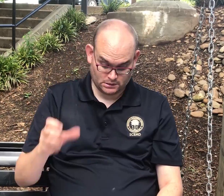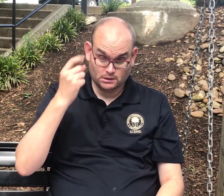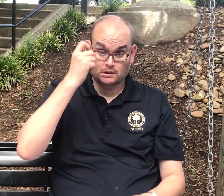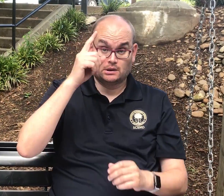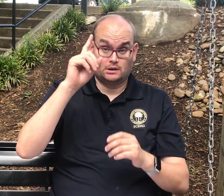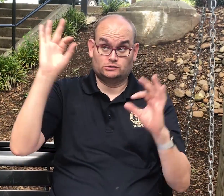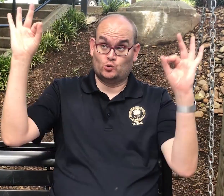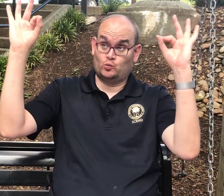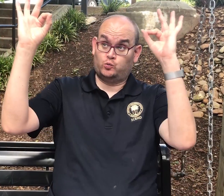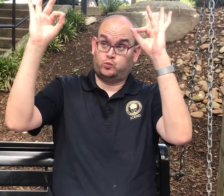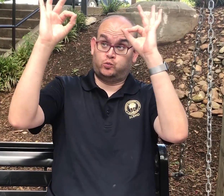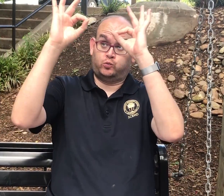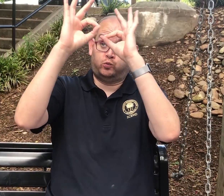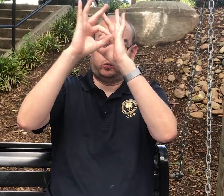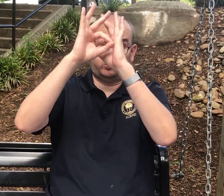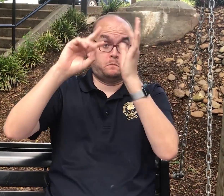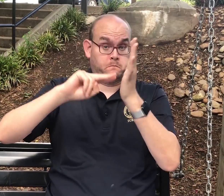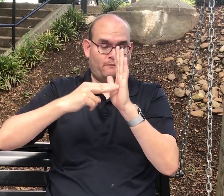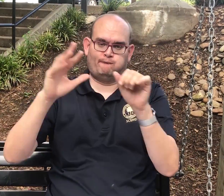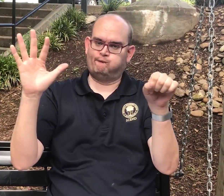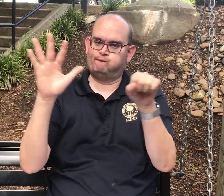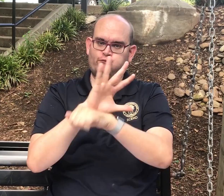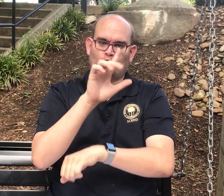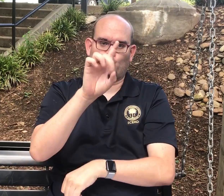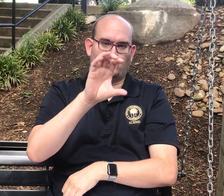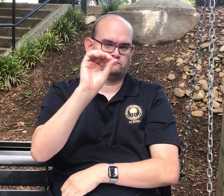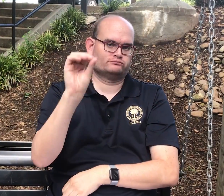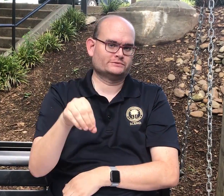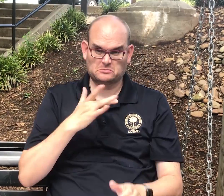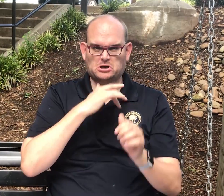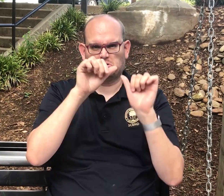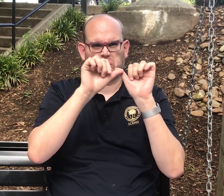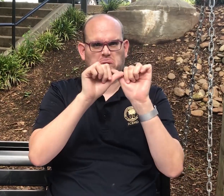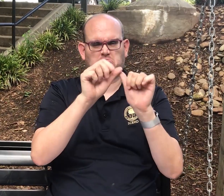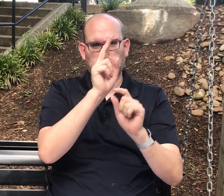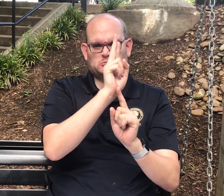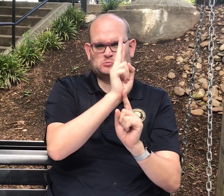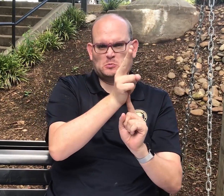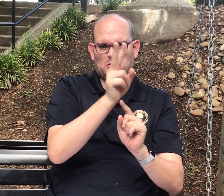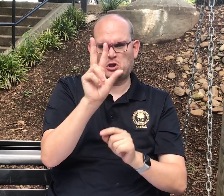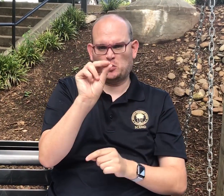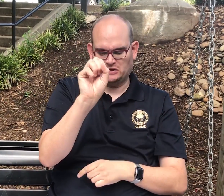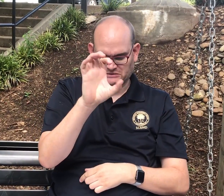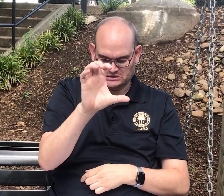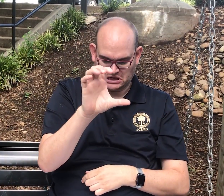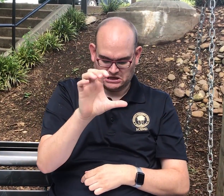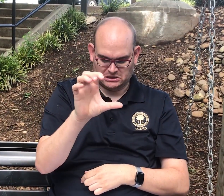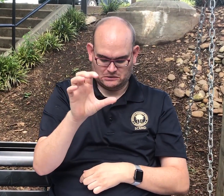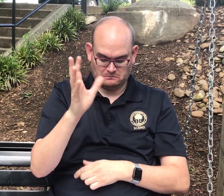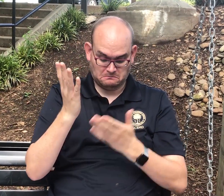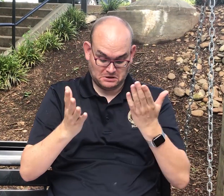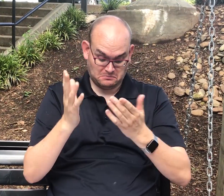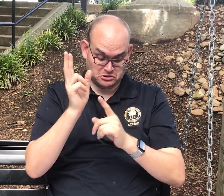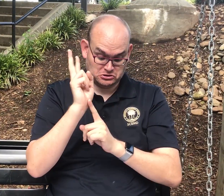SOUTH CAROLINA IS EXPECTING A FULL SOLAR ECLIPSE, WHICH IS AWESOME WE EXPECT TO SEE 100 PERCENT TOTALITY HERE IN SOUTH CAROLINA BETWEEN TWO MINUTES AND 30 SECONDS